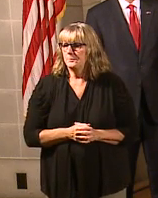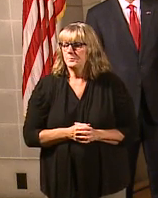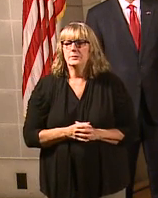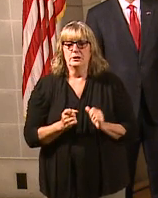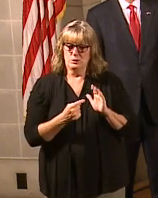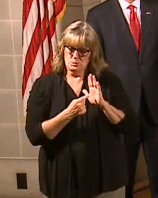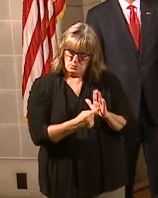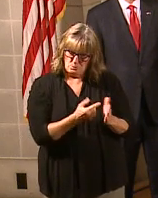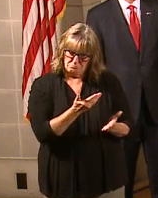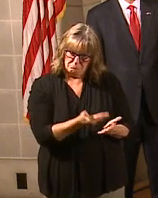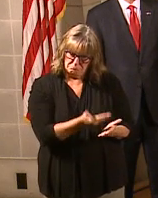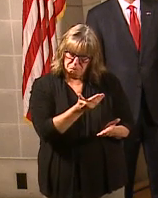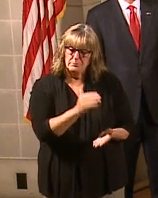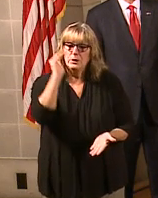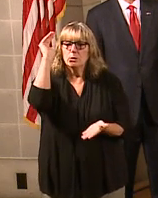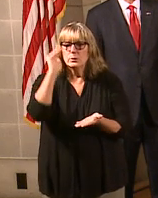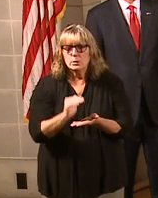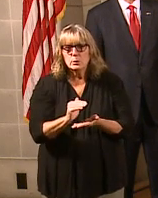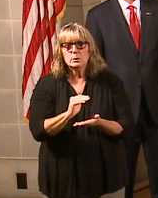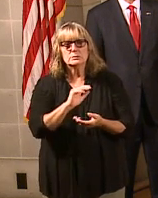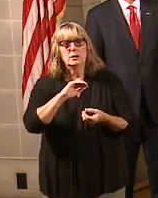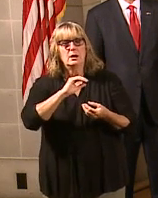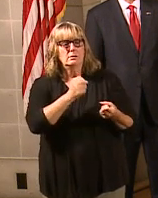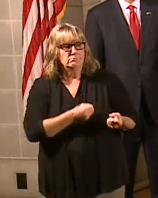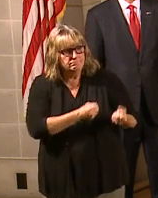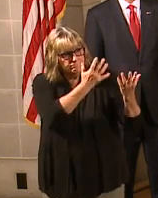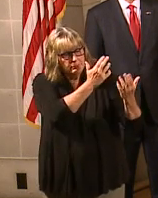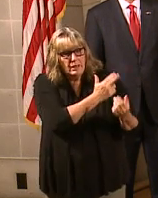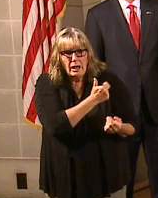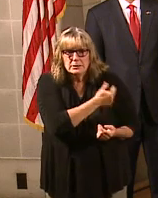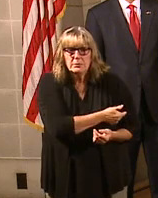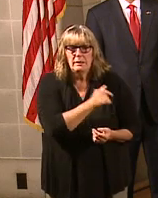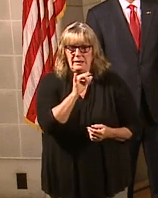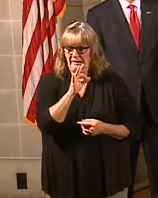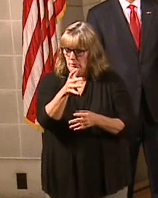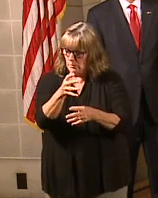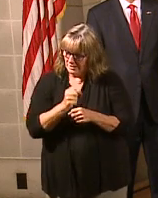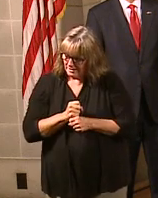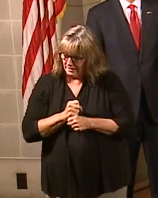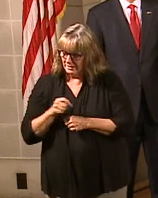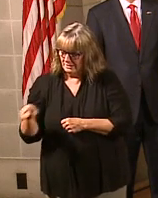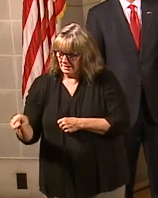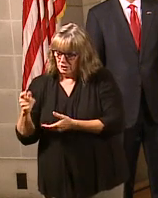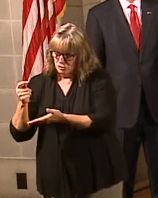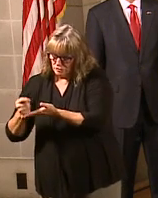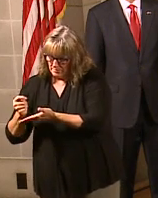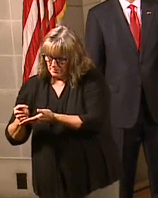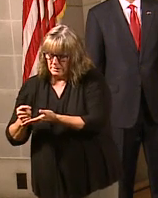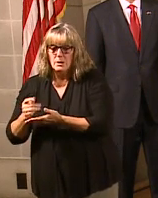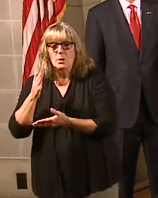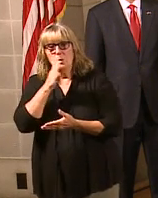THESE MONOCLONAL ANTIBODIES, LIKE THE GOVERNOR MENTIONED, ARE VERY EFFECTIVE.